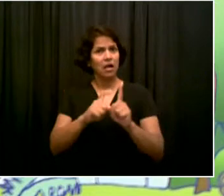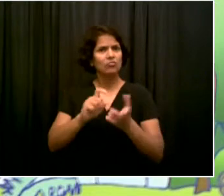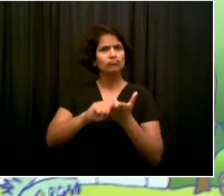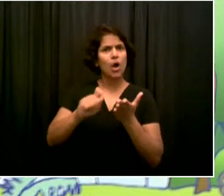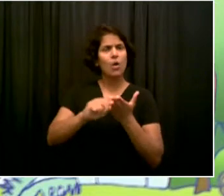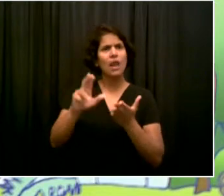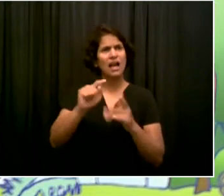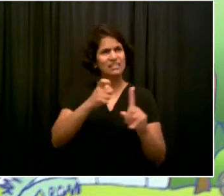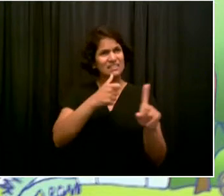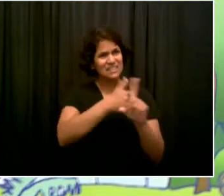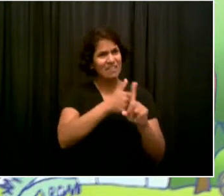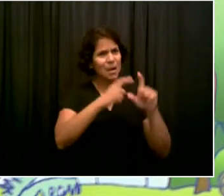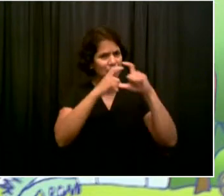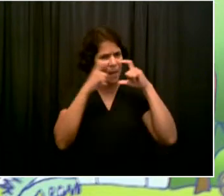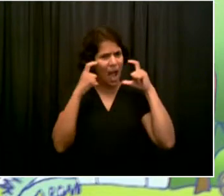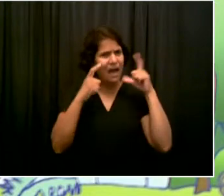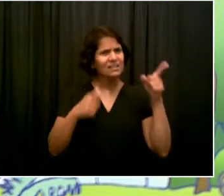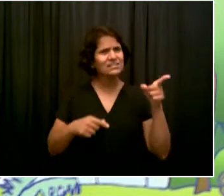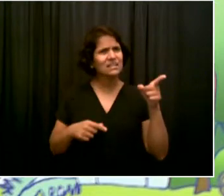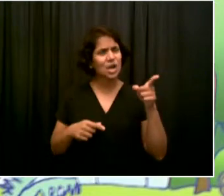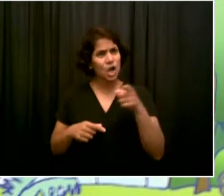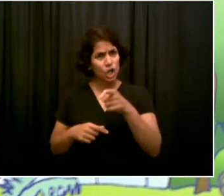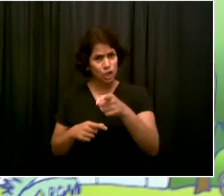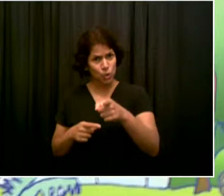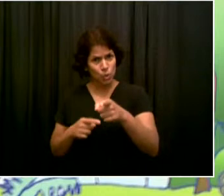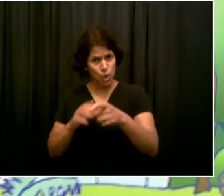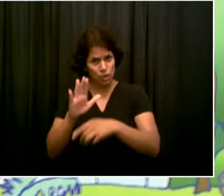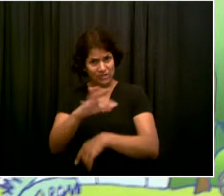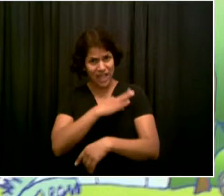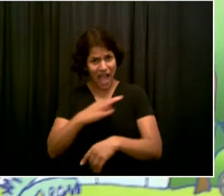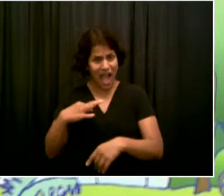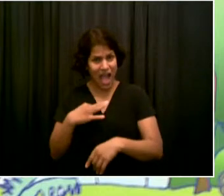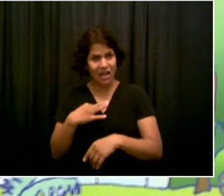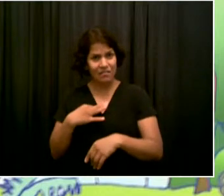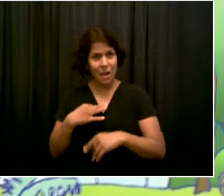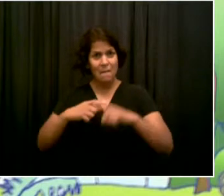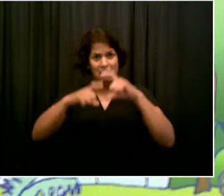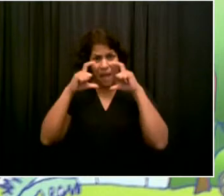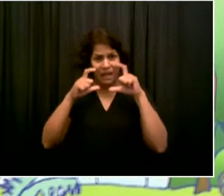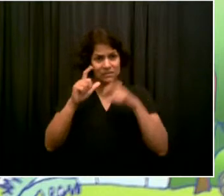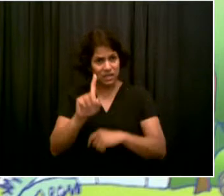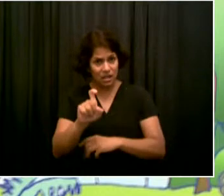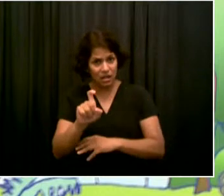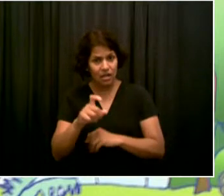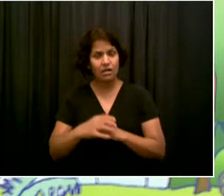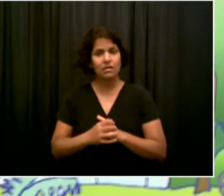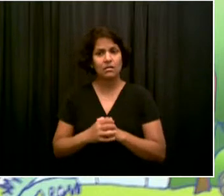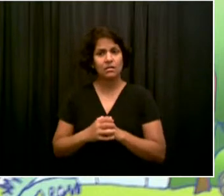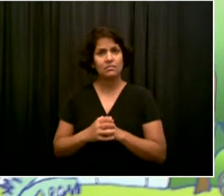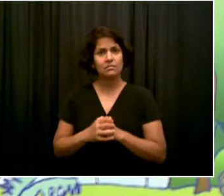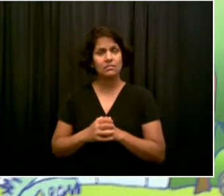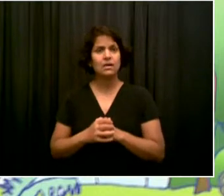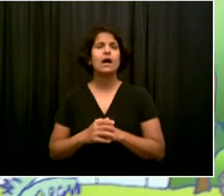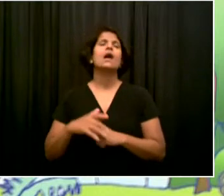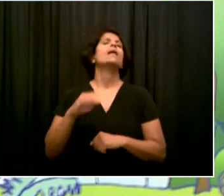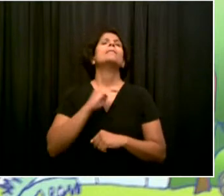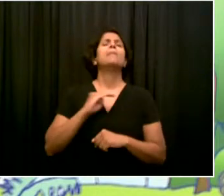MOMENTS AGO ONE OF YOUR AIDES PAST YOU A ONTE AND HE IS FULLY MASSED. ARE YOU RECOMMENDING